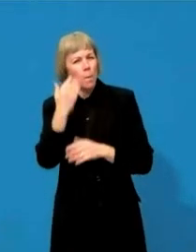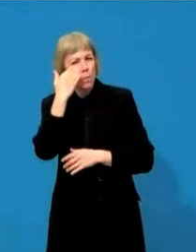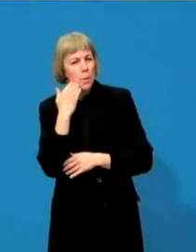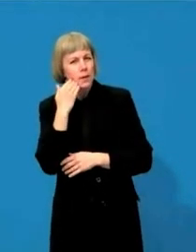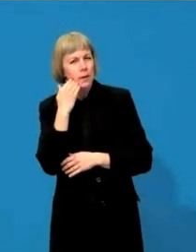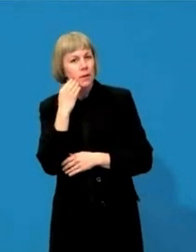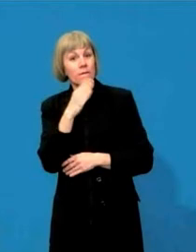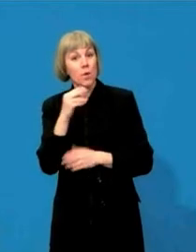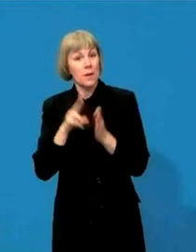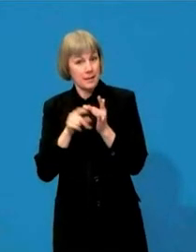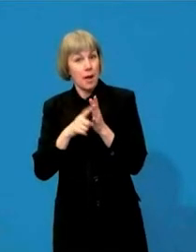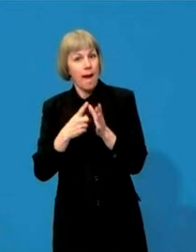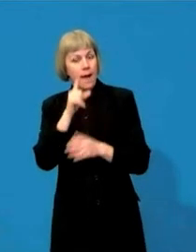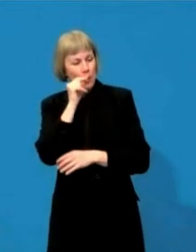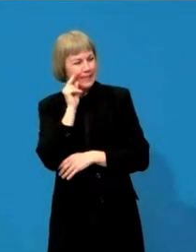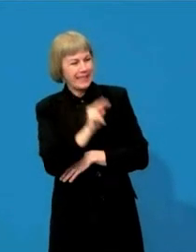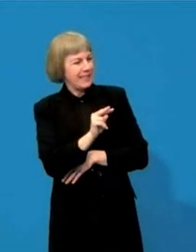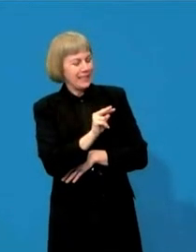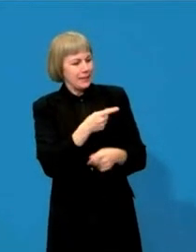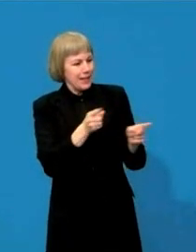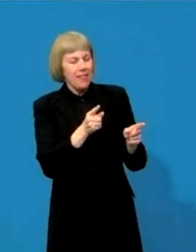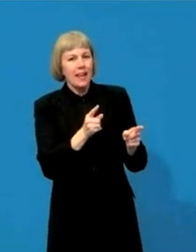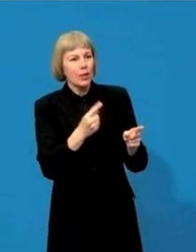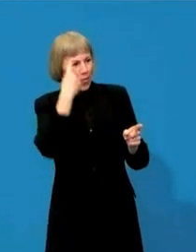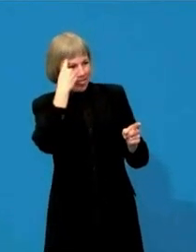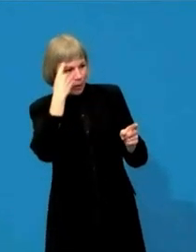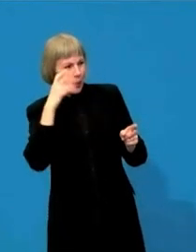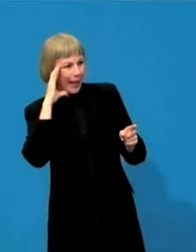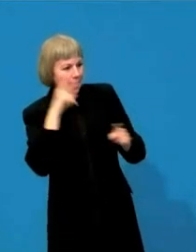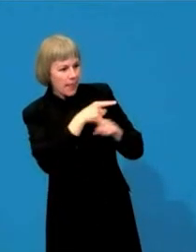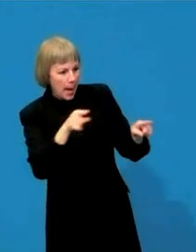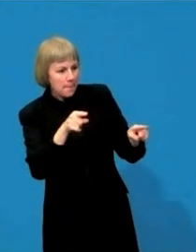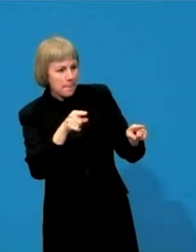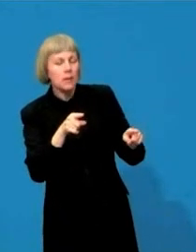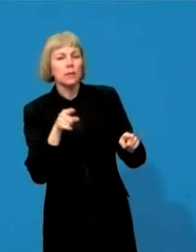the CEOs feeling unheard and told us that she had done a similar consultation with Palm